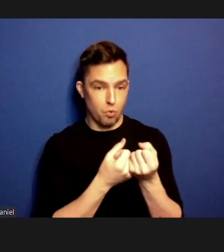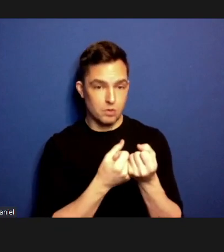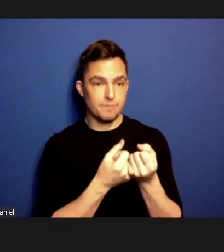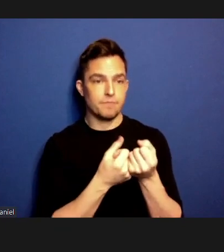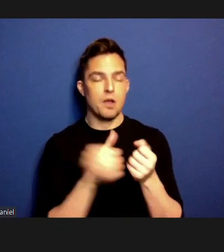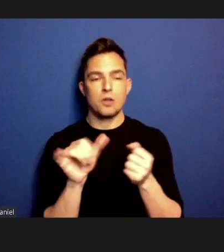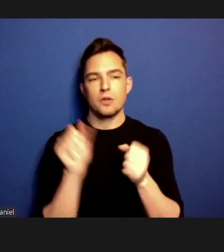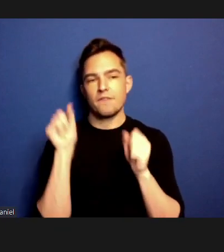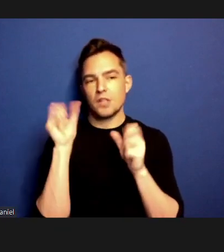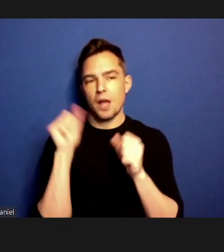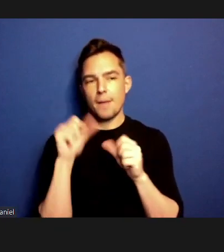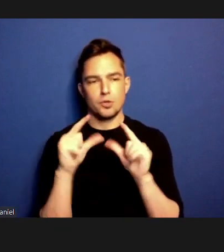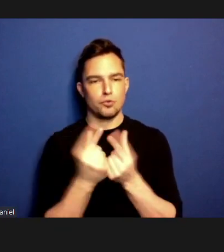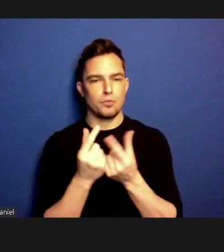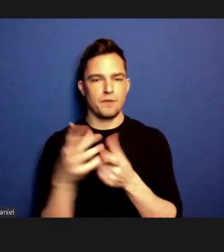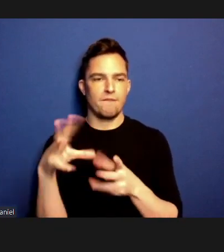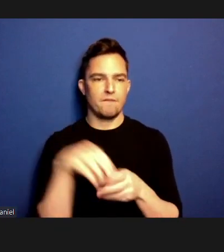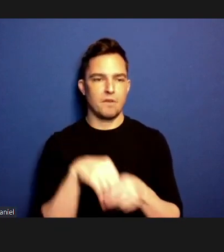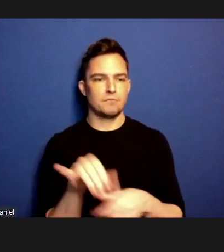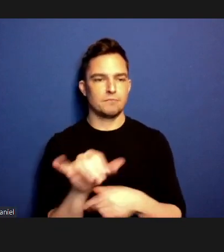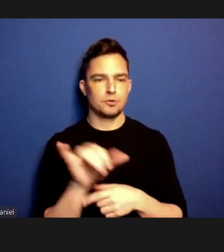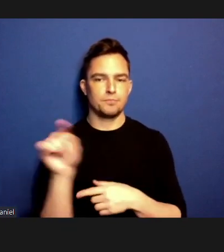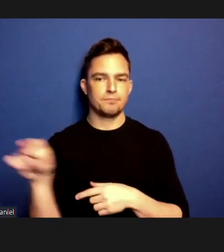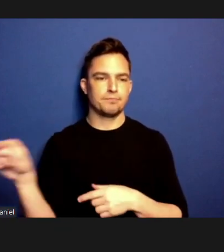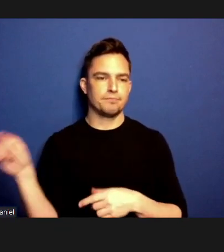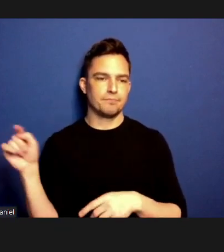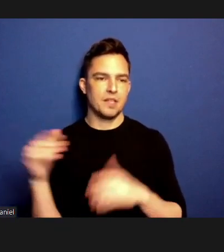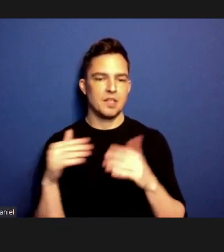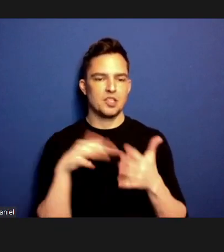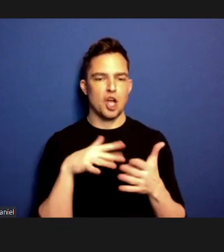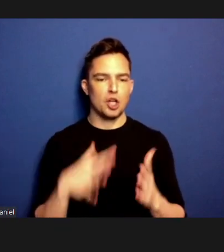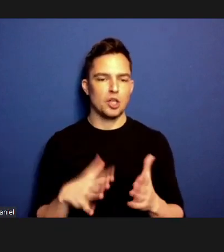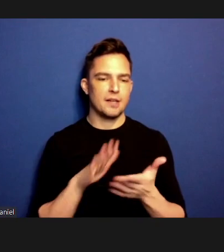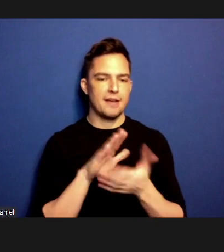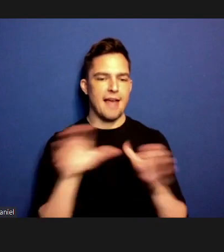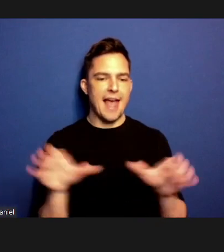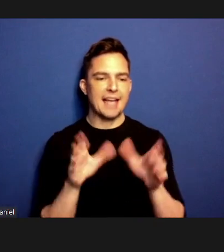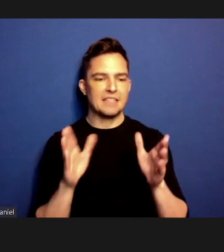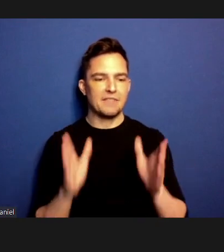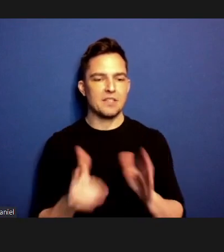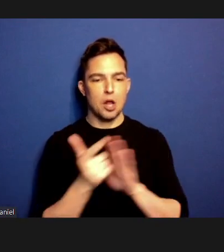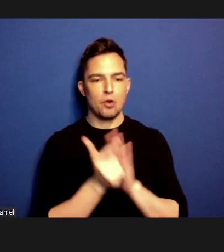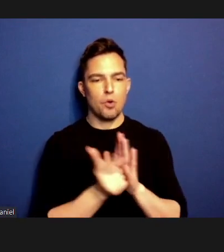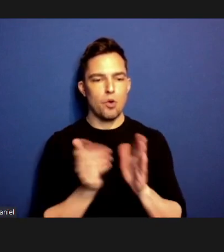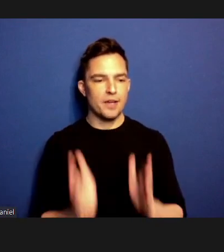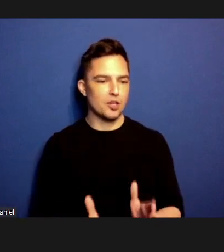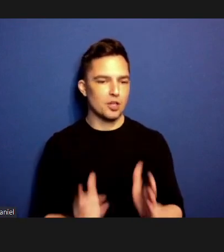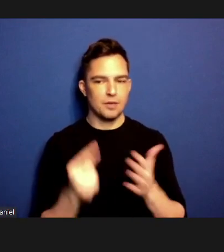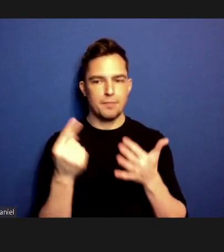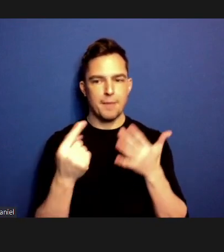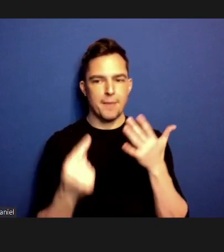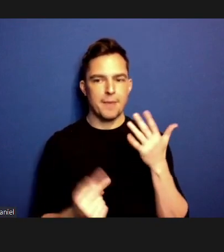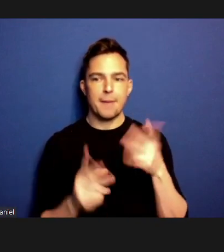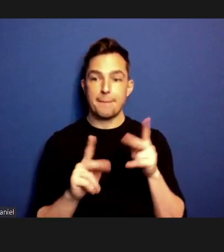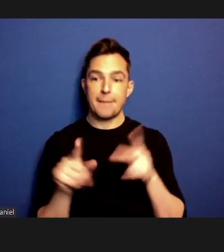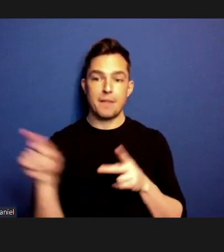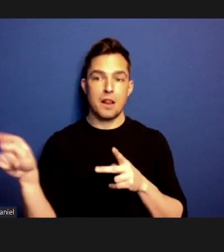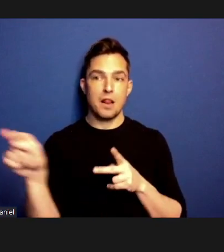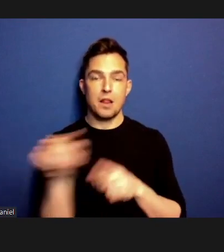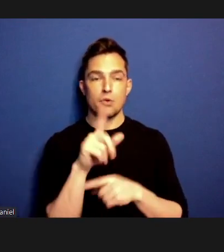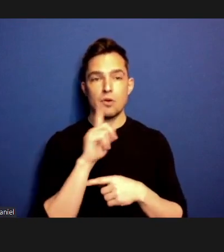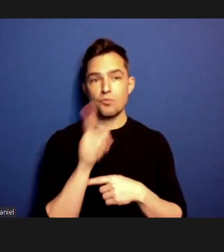group of scholars and activists and lawyers and folks that are really passionate about